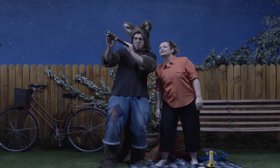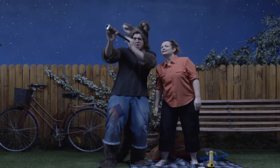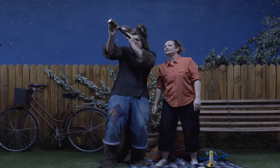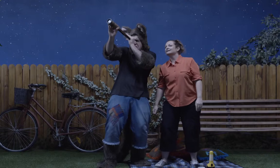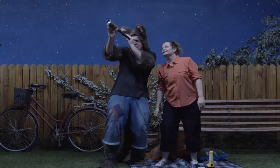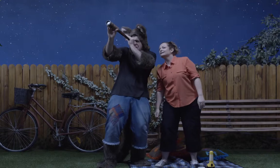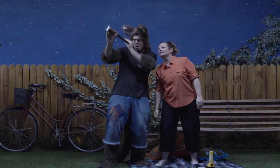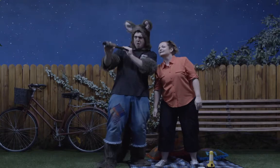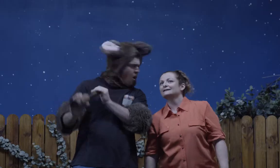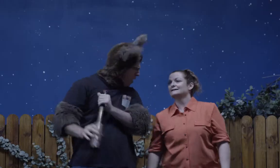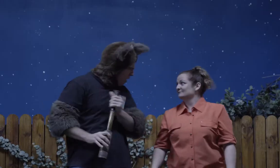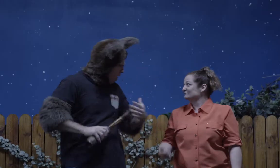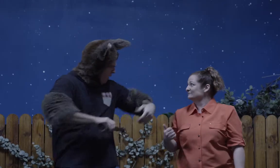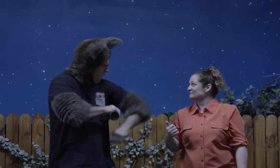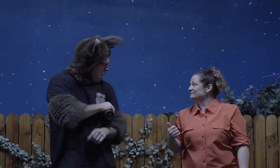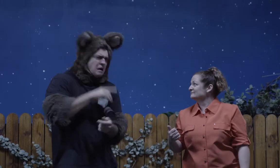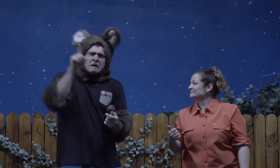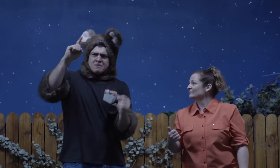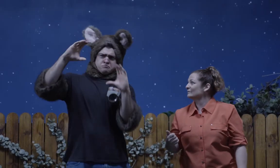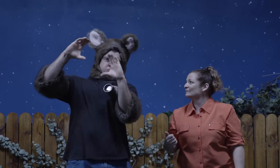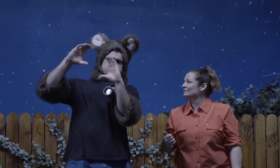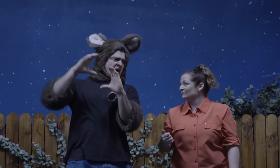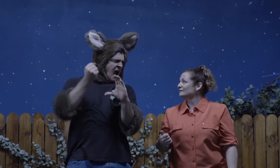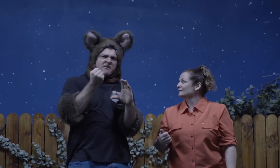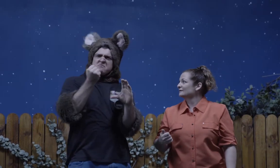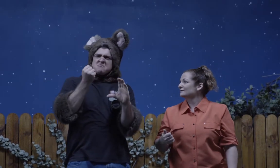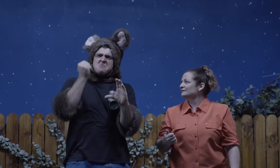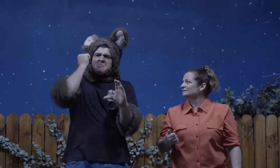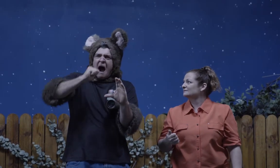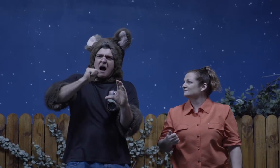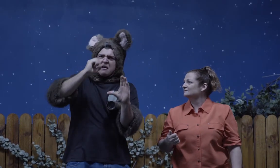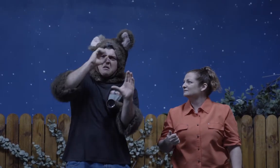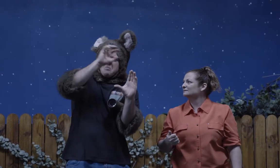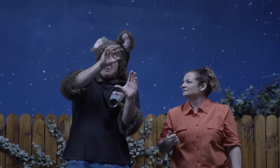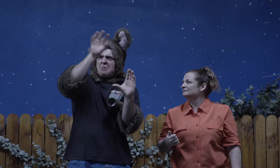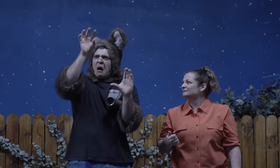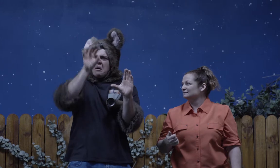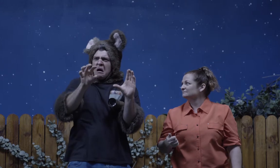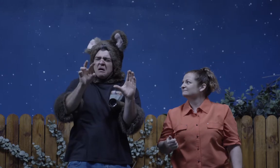Hmm? Hmm. Sally, the moon has got some black splodges on it.